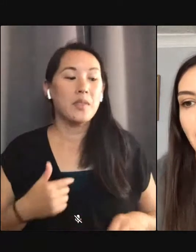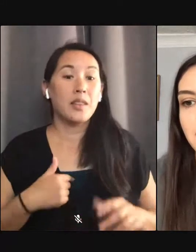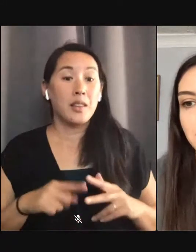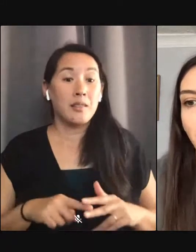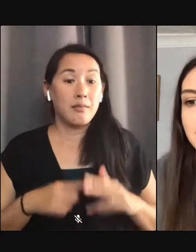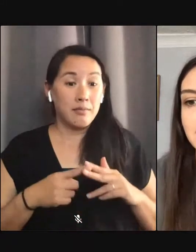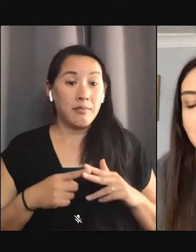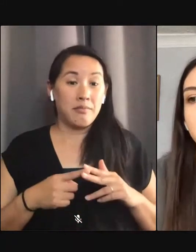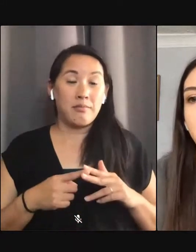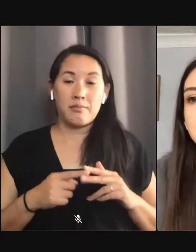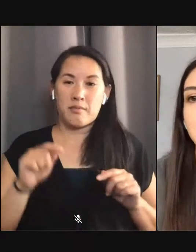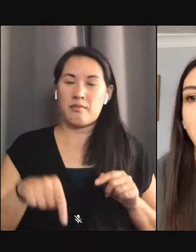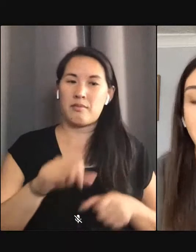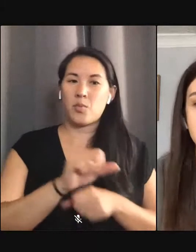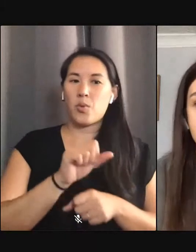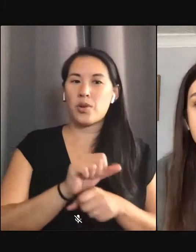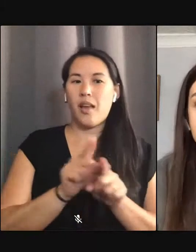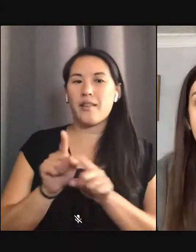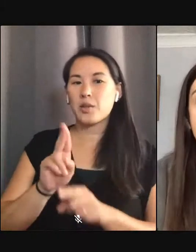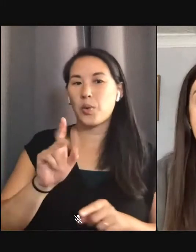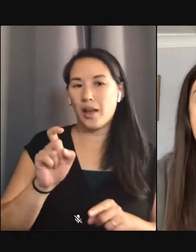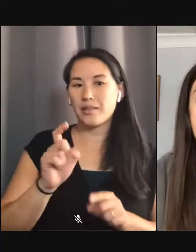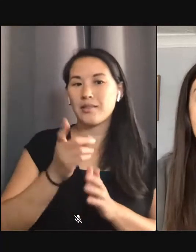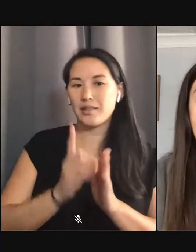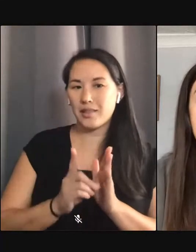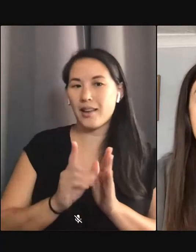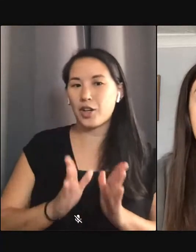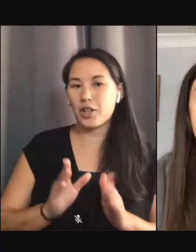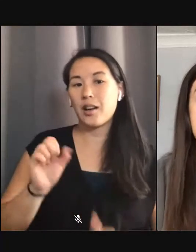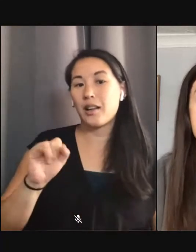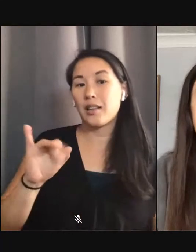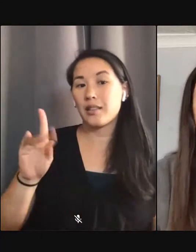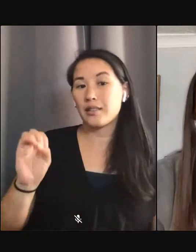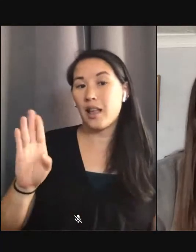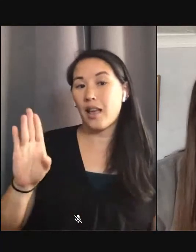in this practice as a ux designer at sidebench and a lot of the process included you know user